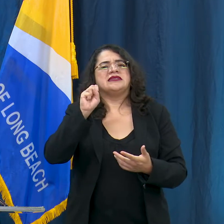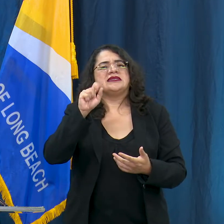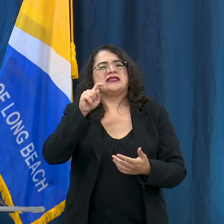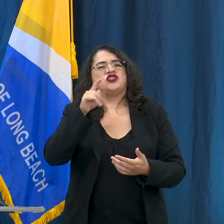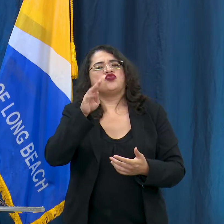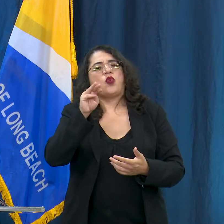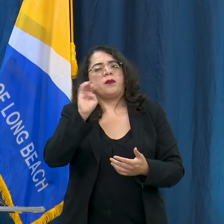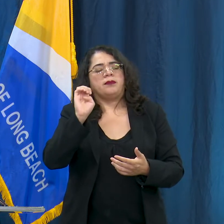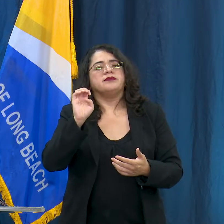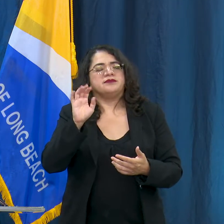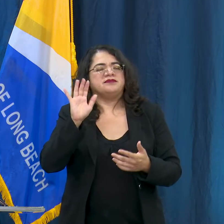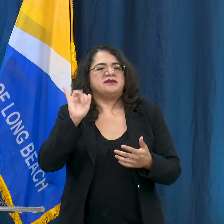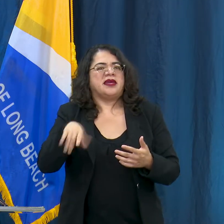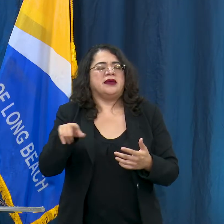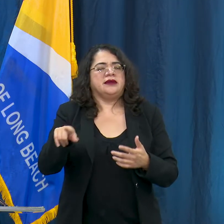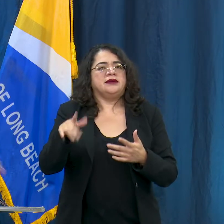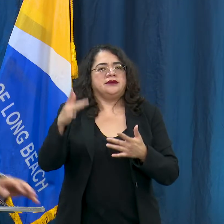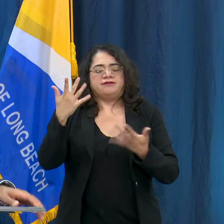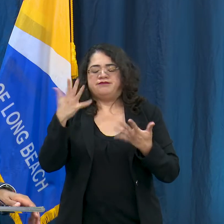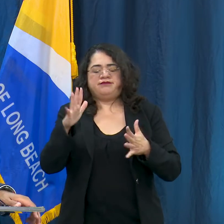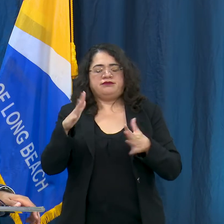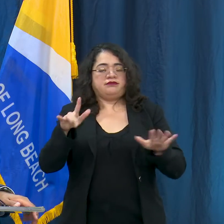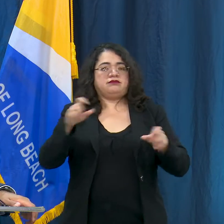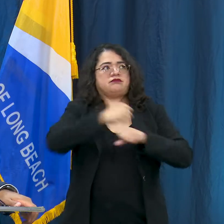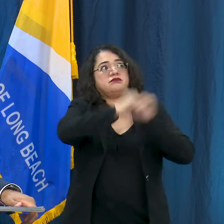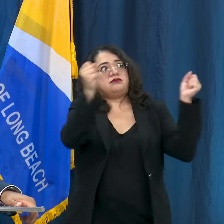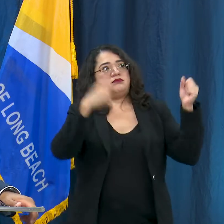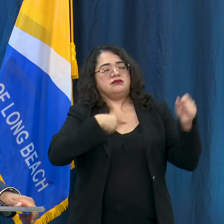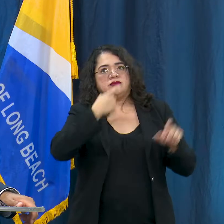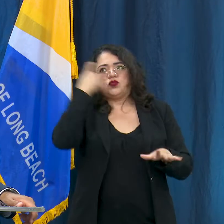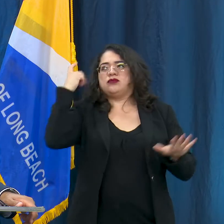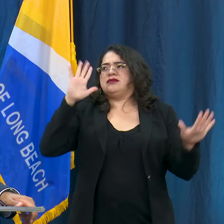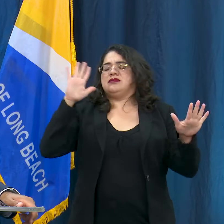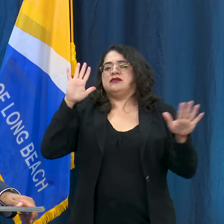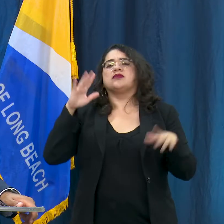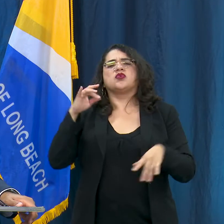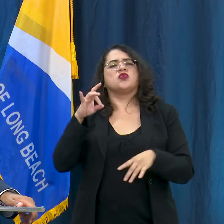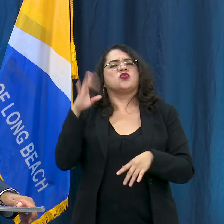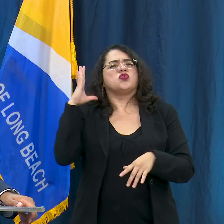events. A lot of us including myself like going to the big bang on the bay